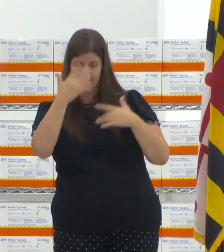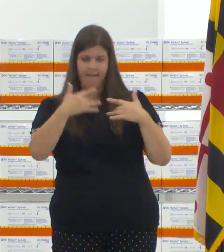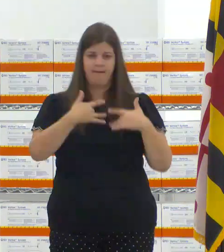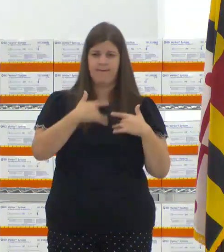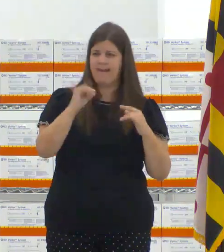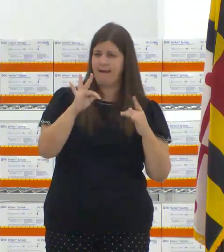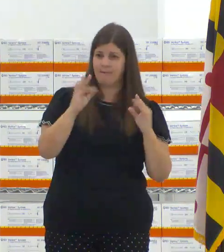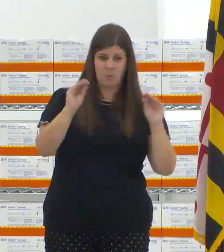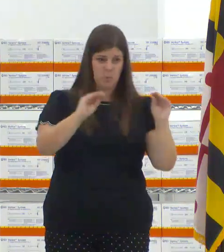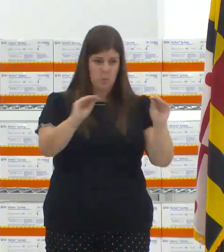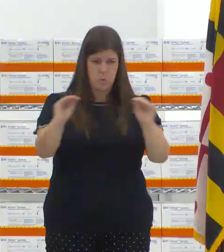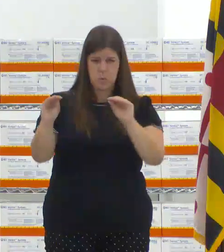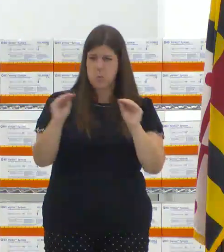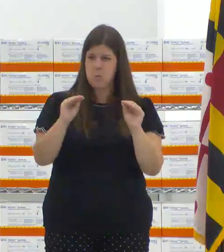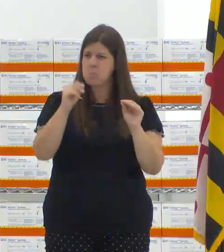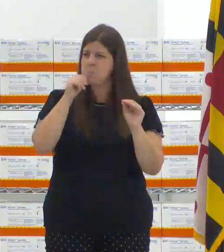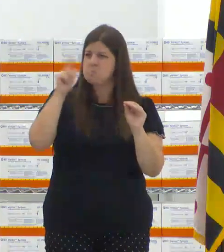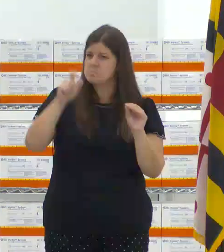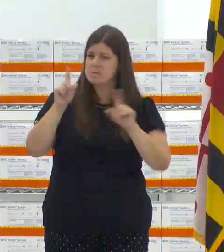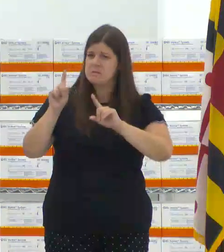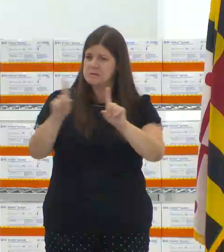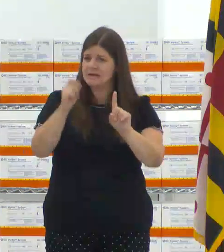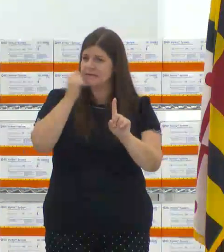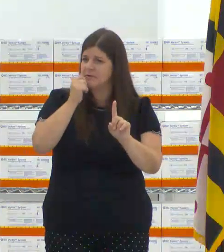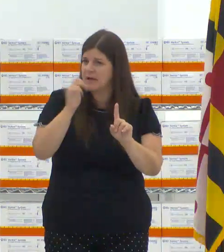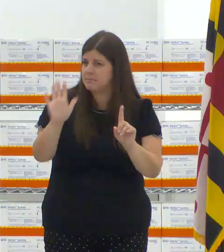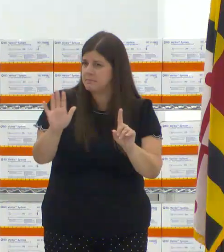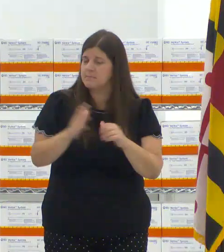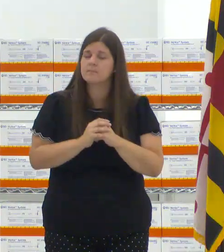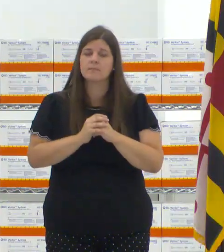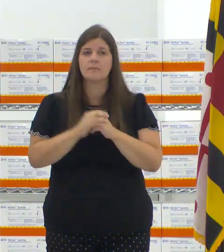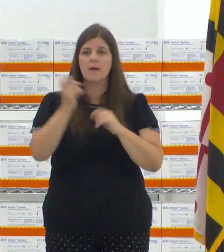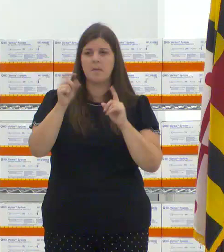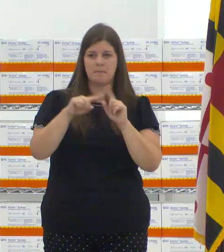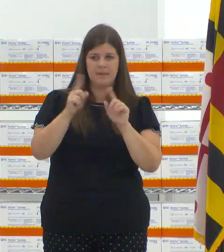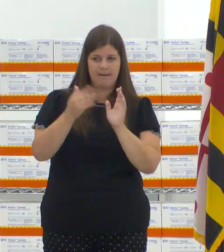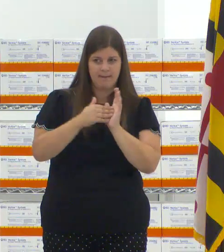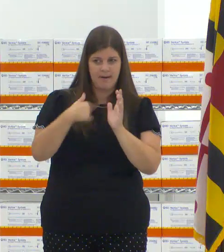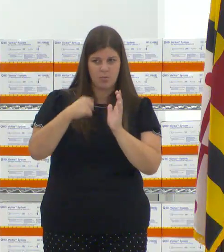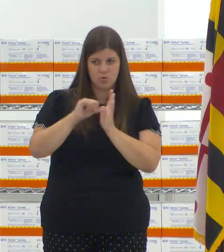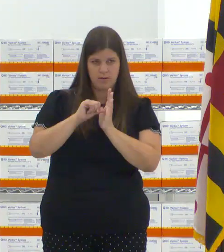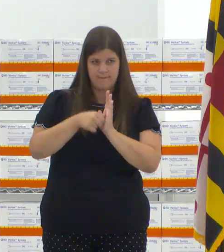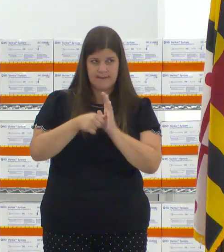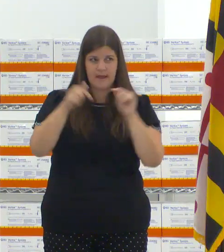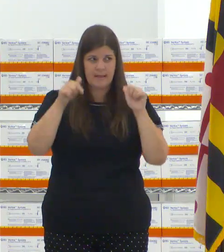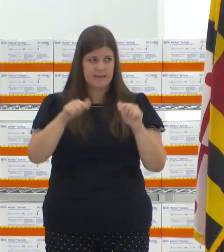a week if they're in a community where the level of community transmission warrants that in order to keep a school open and operational.